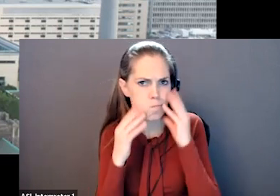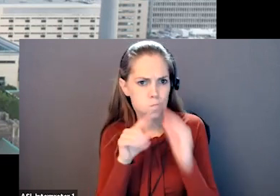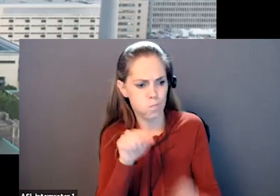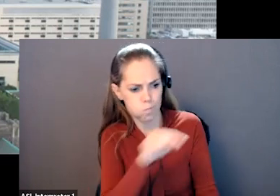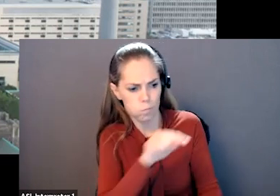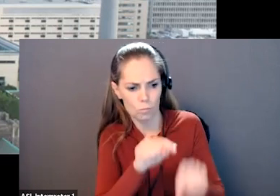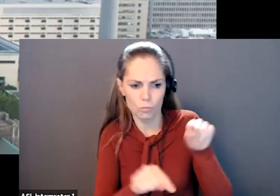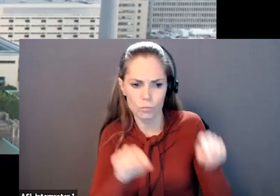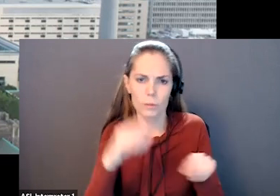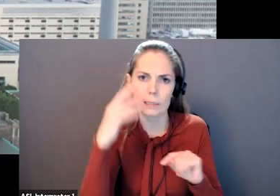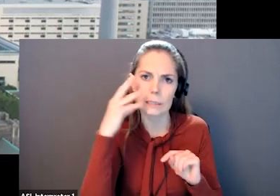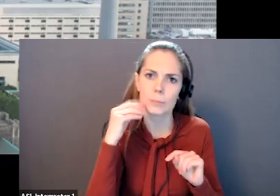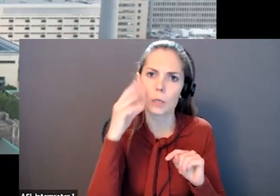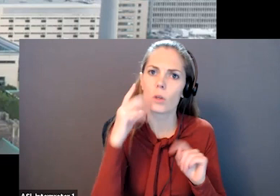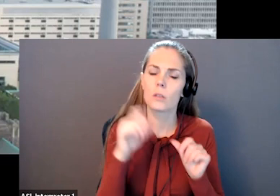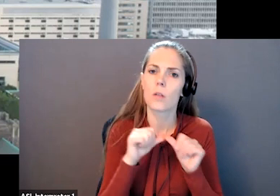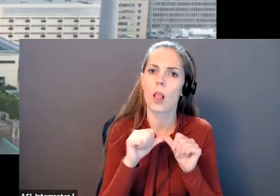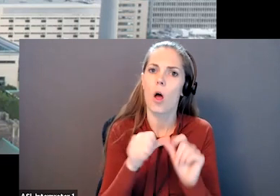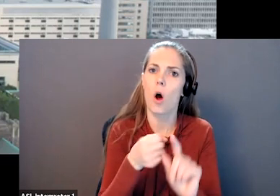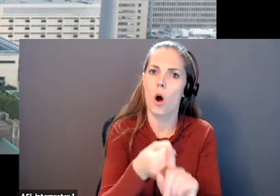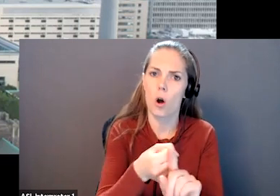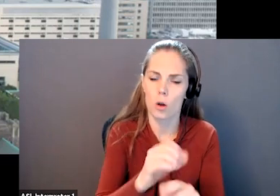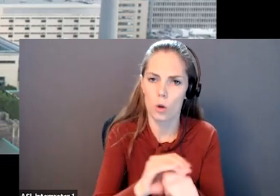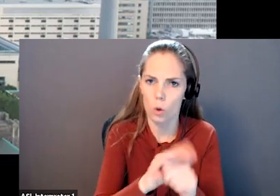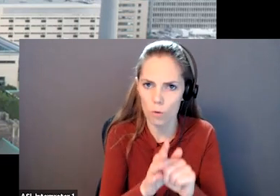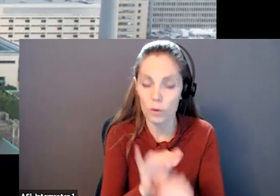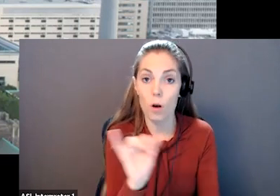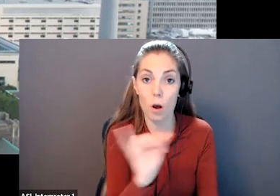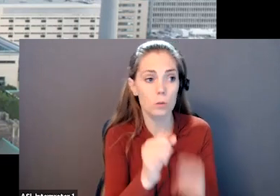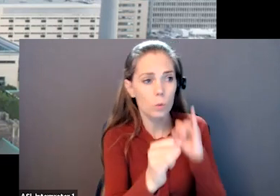from being involved in conducting some of the interviews and data analysis as well.